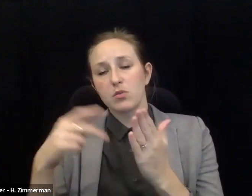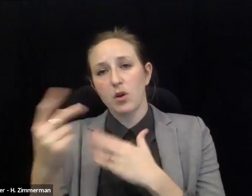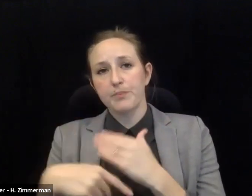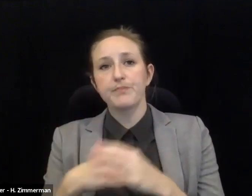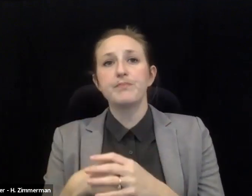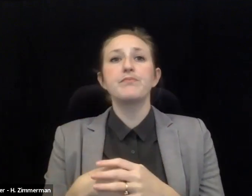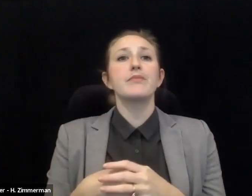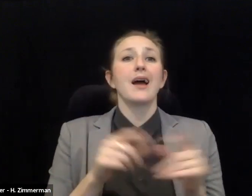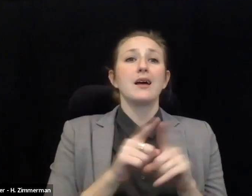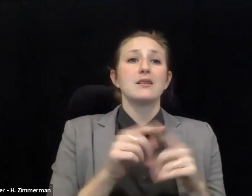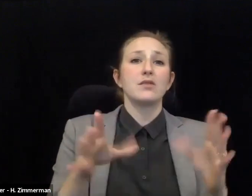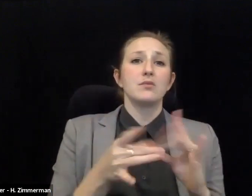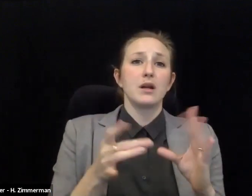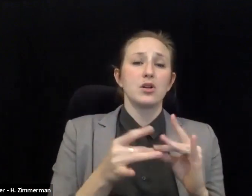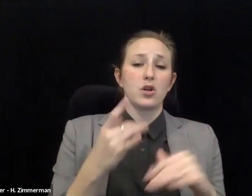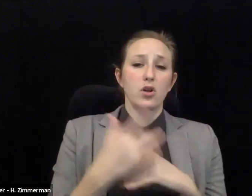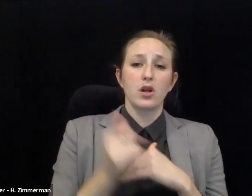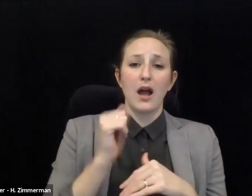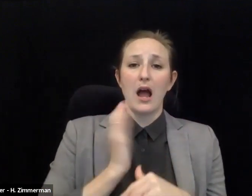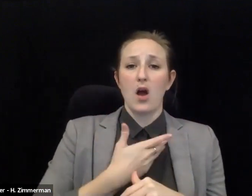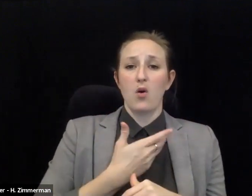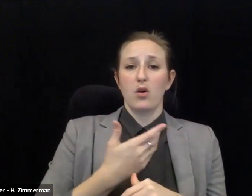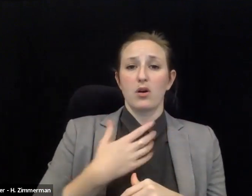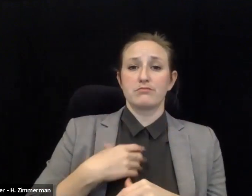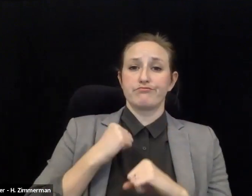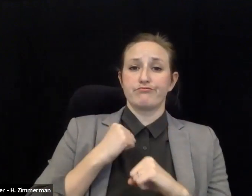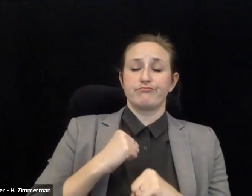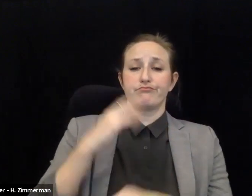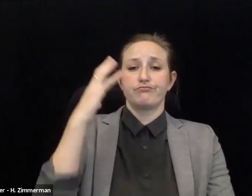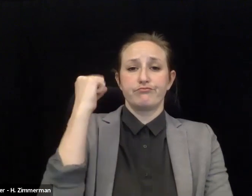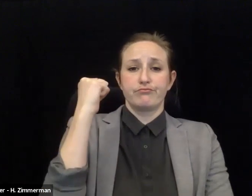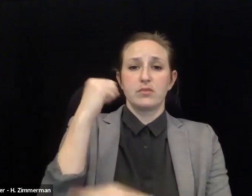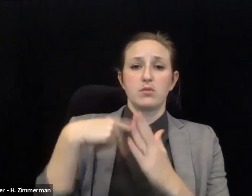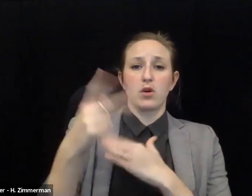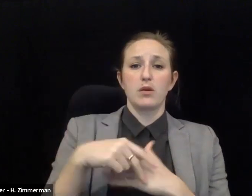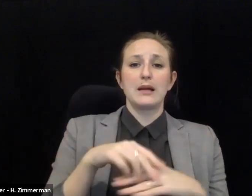earlier, our flagship youth virtual exchange program is the experiment digital or Ted.